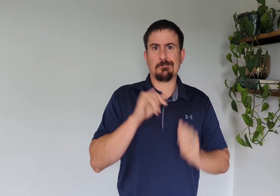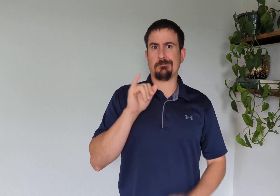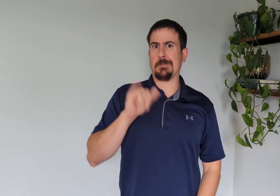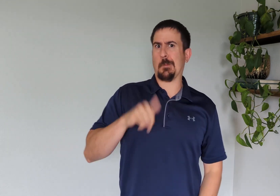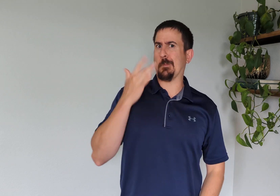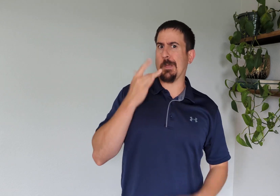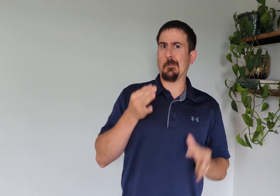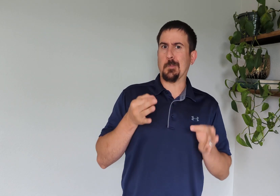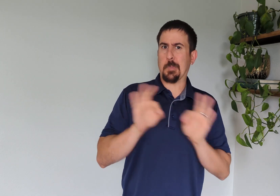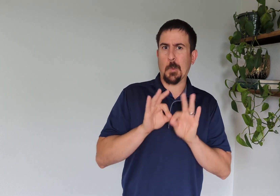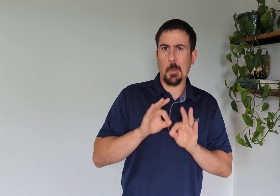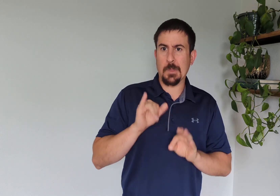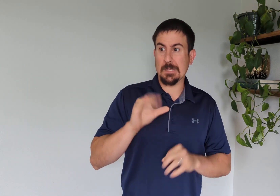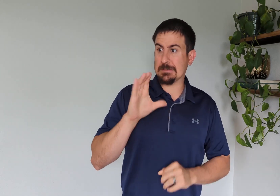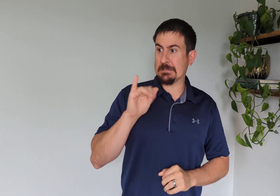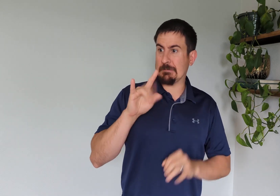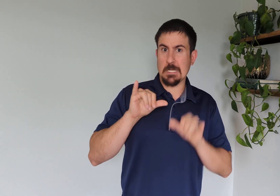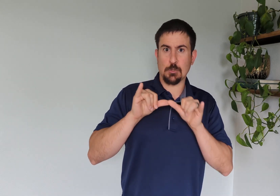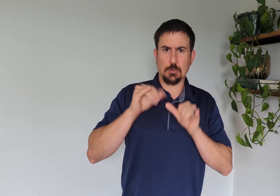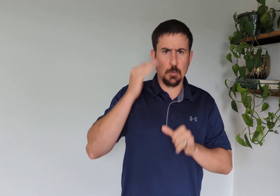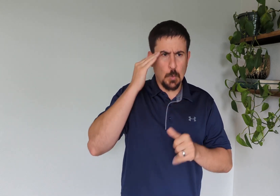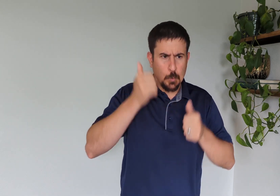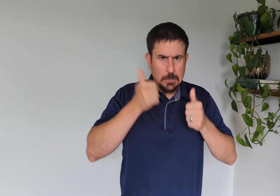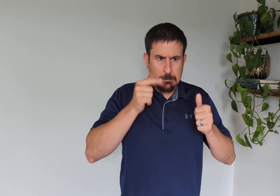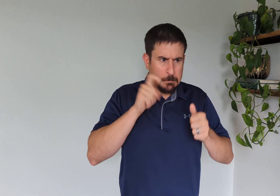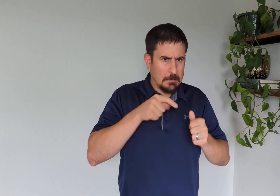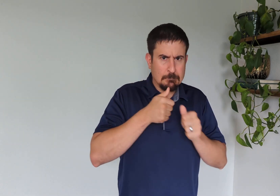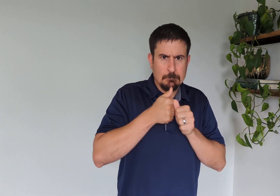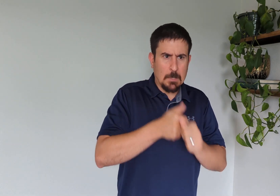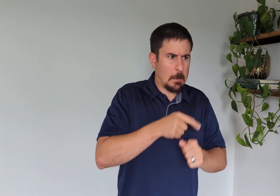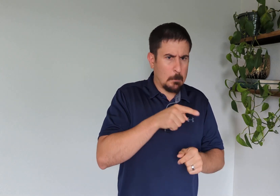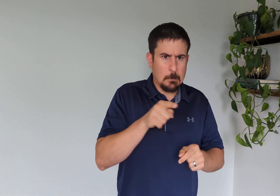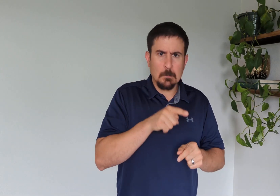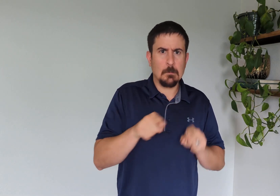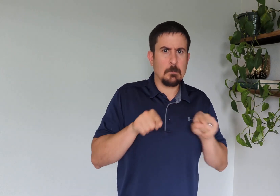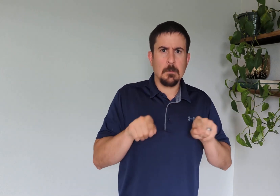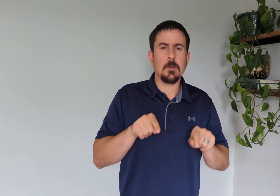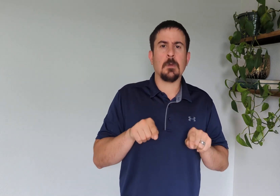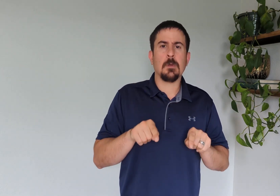Thats why it is important for the civil engineer to know which local requirements need to be complied with.